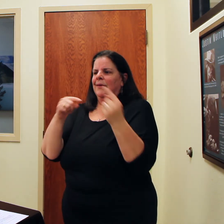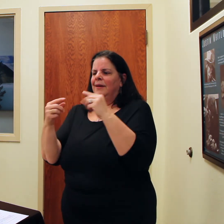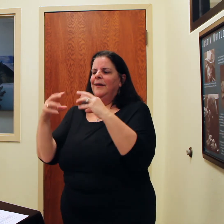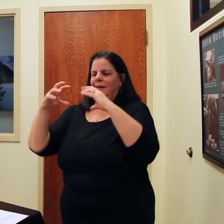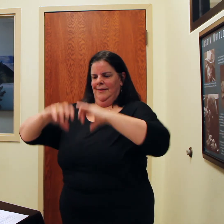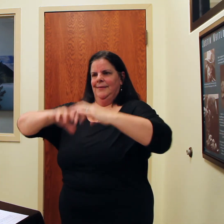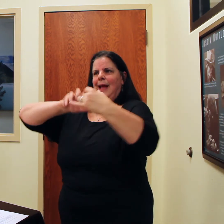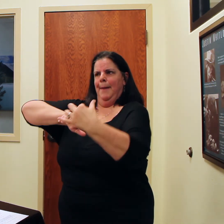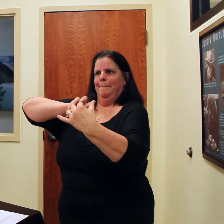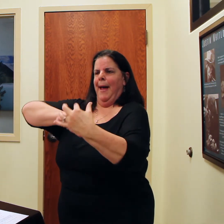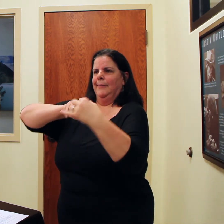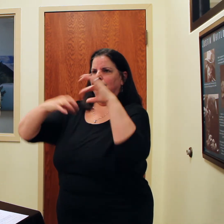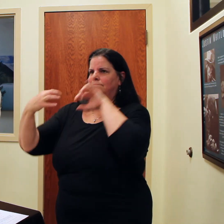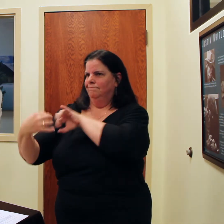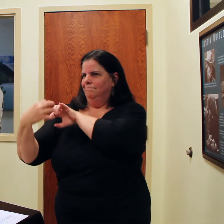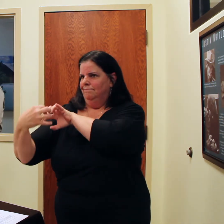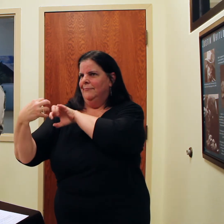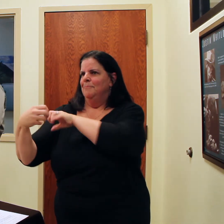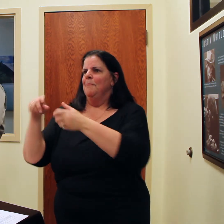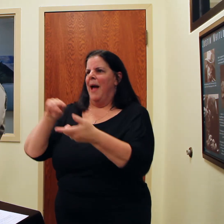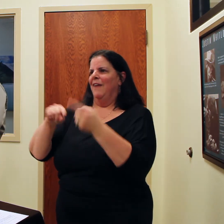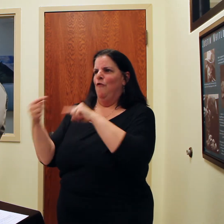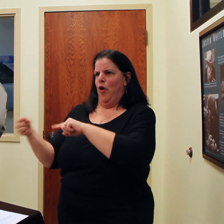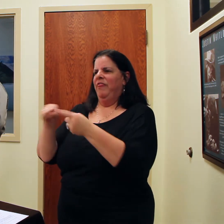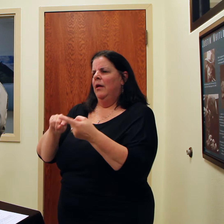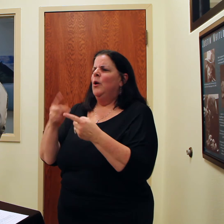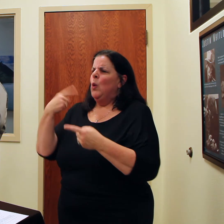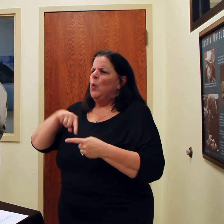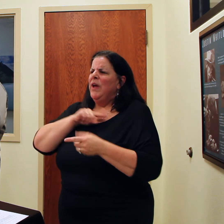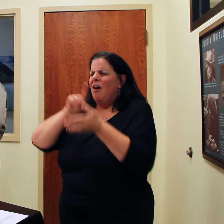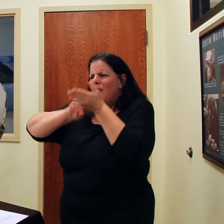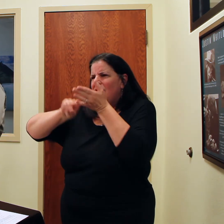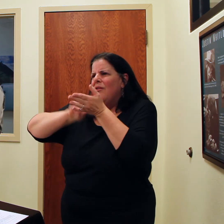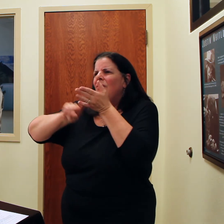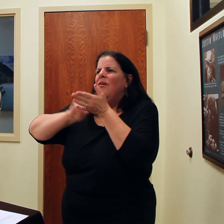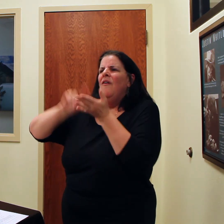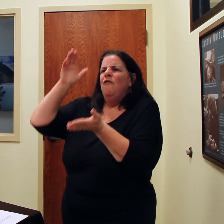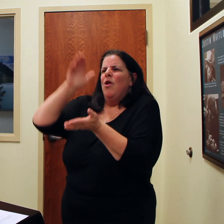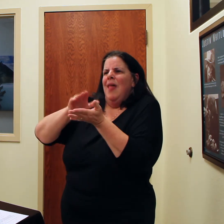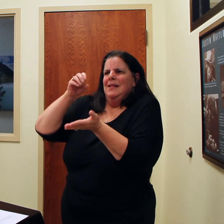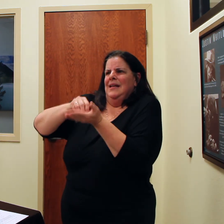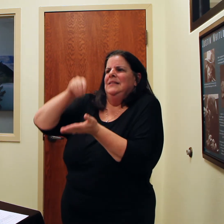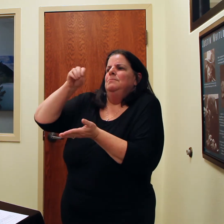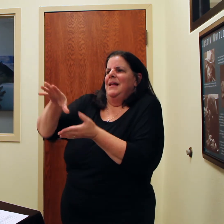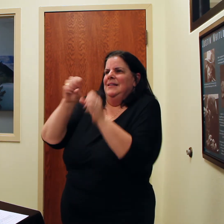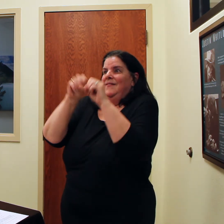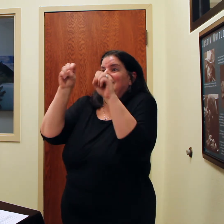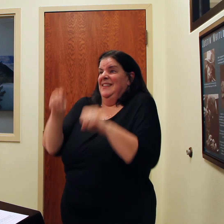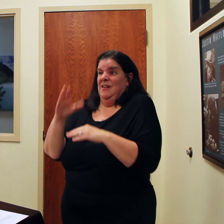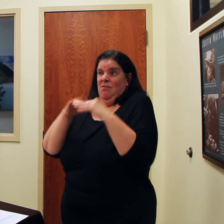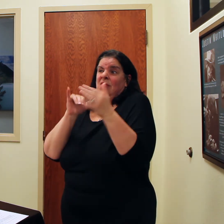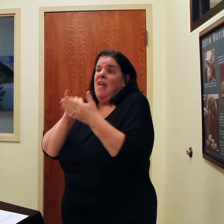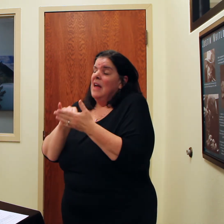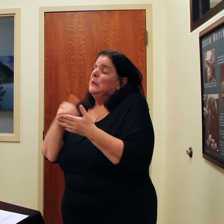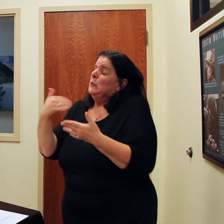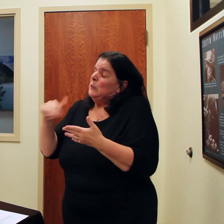And then we type back. We're looking to a less expensive system then that, because that's a pretty pricey system.